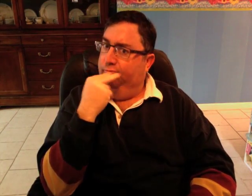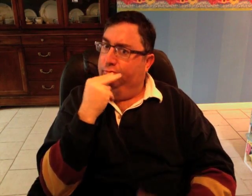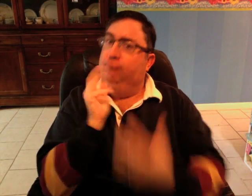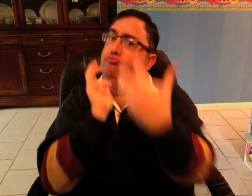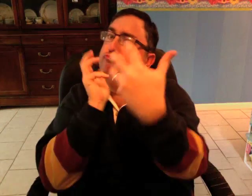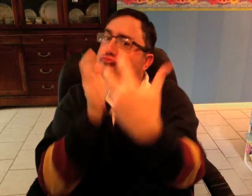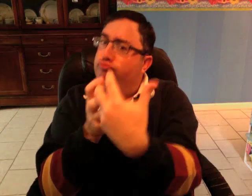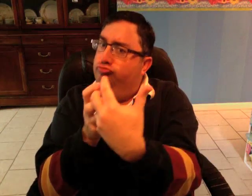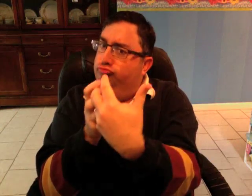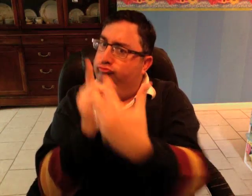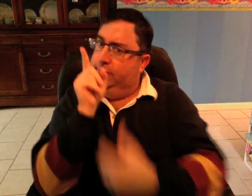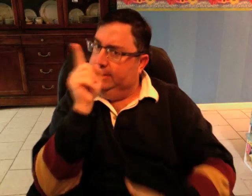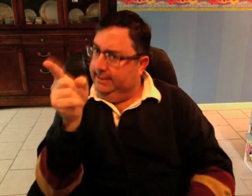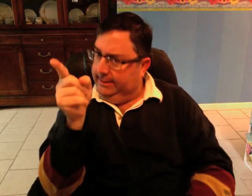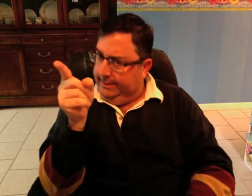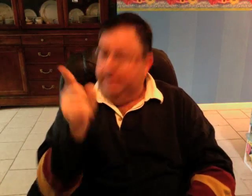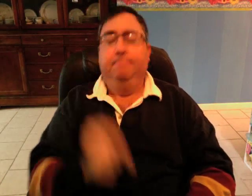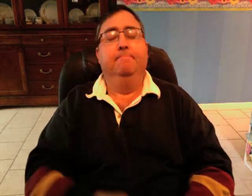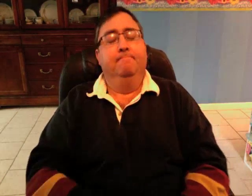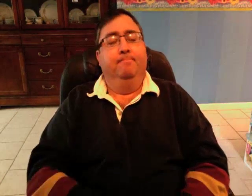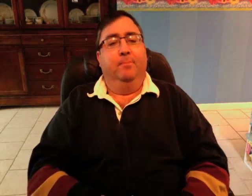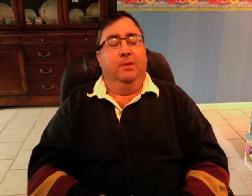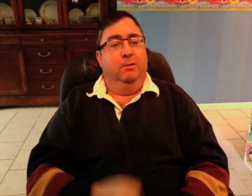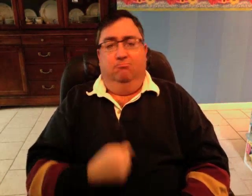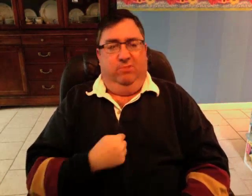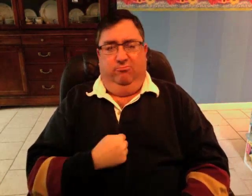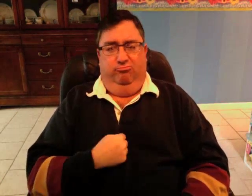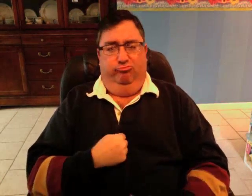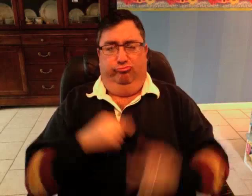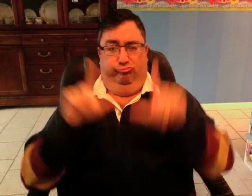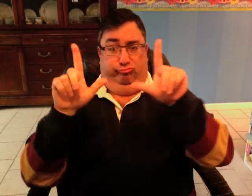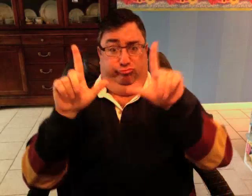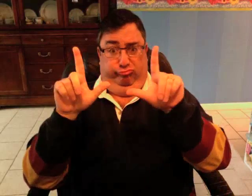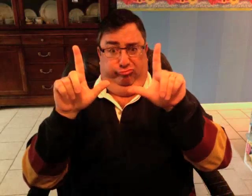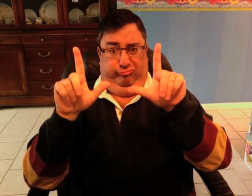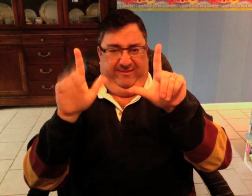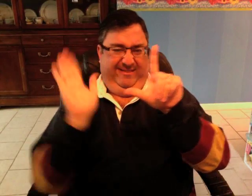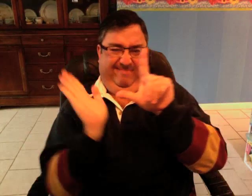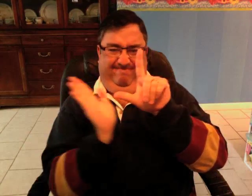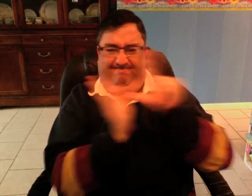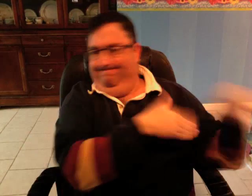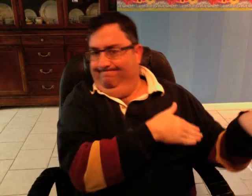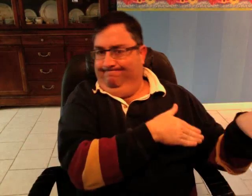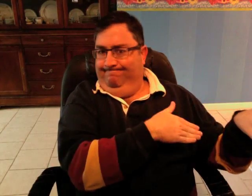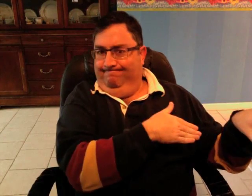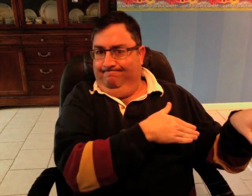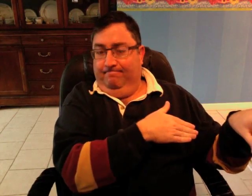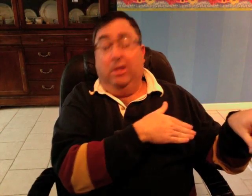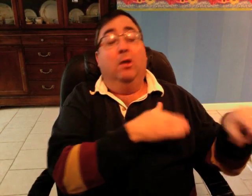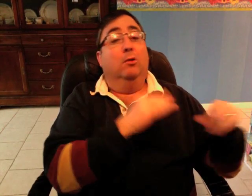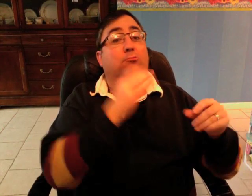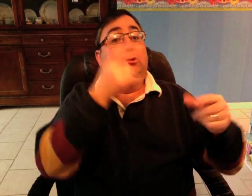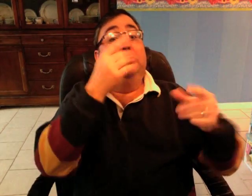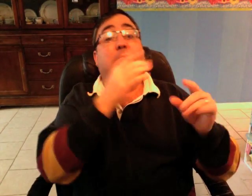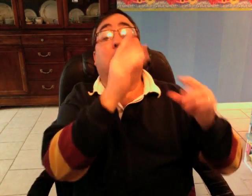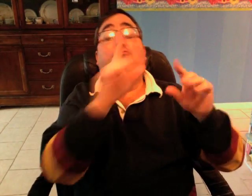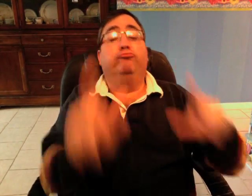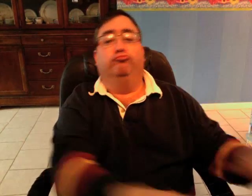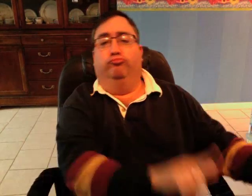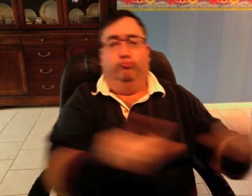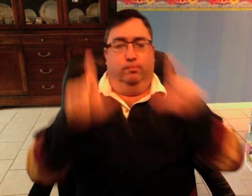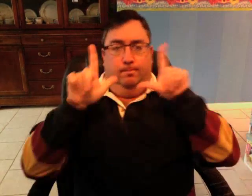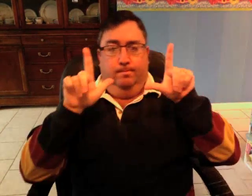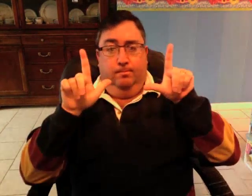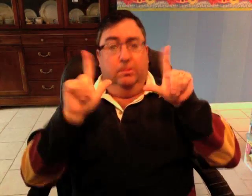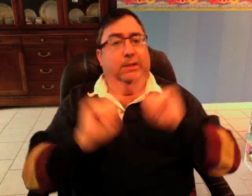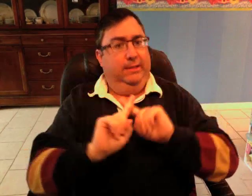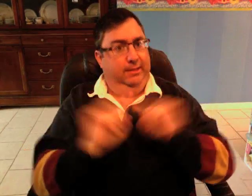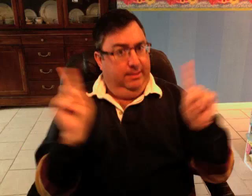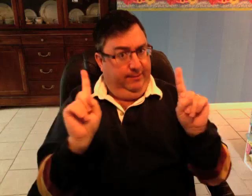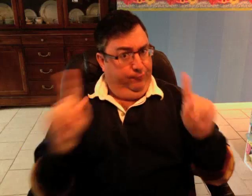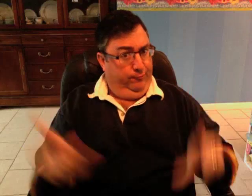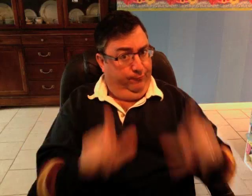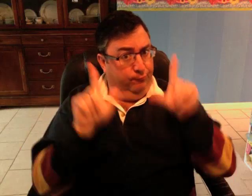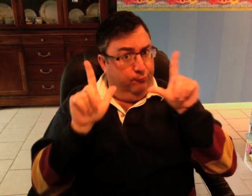I rejected that frame and put a different frame on myself --